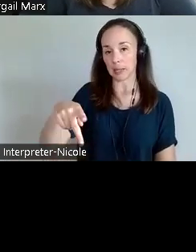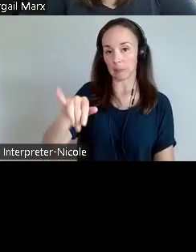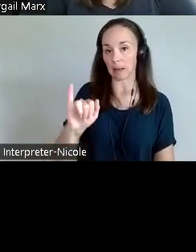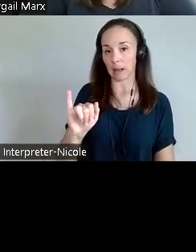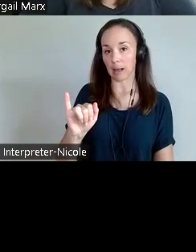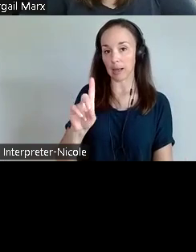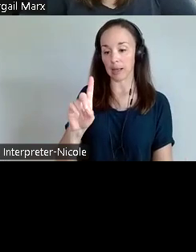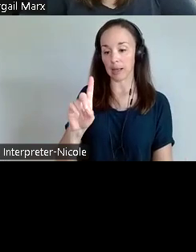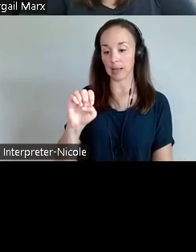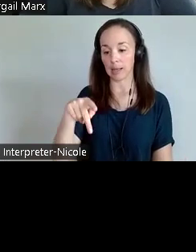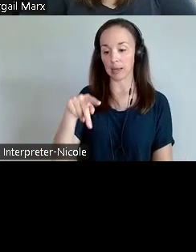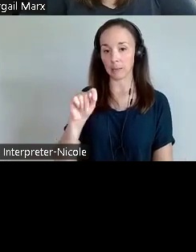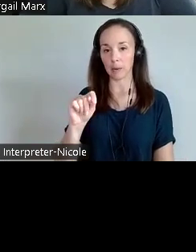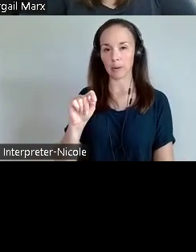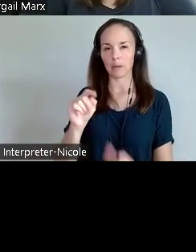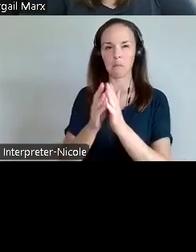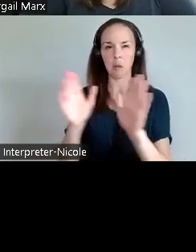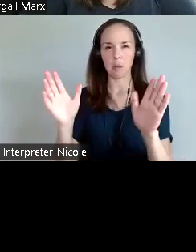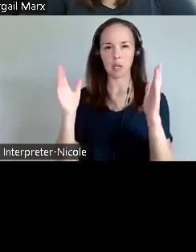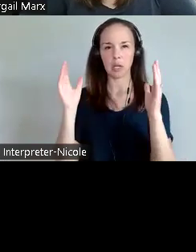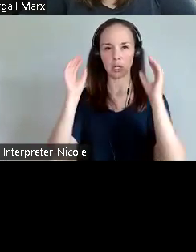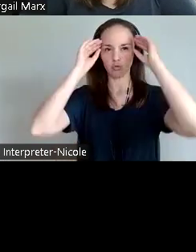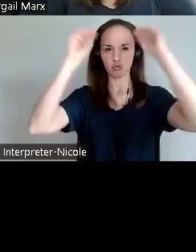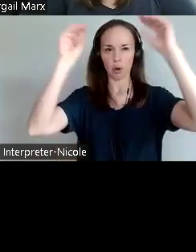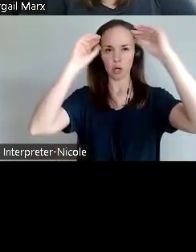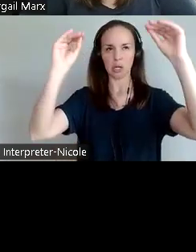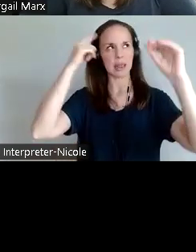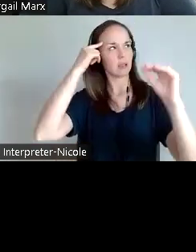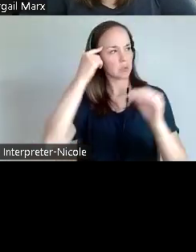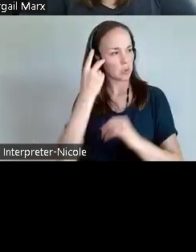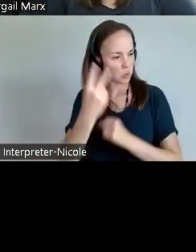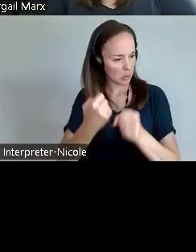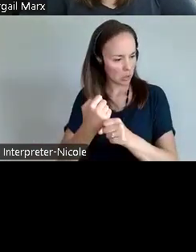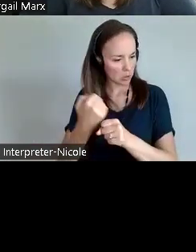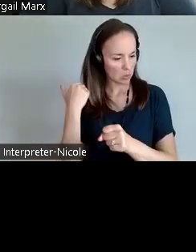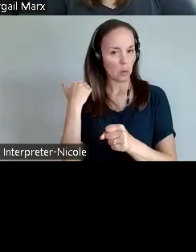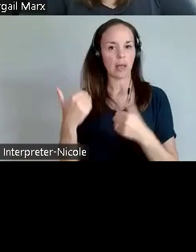it was probably almost two years ago, released an assistive technology bulletin,